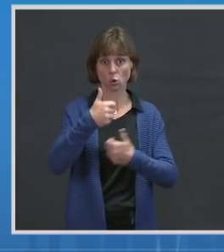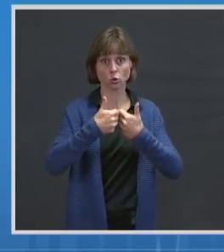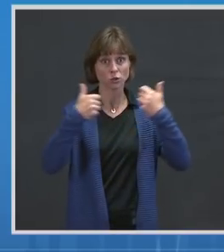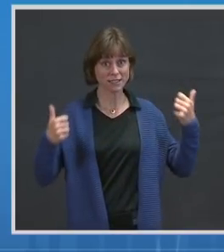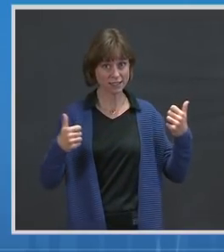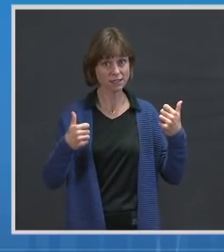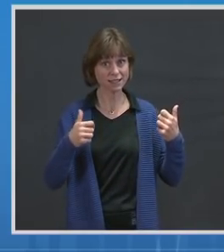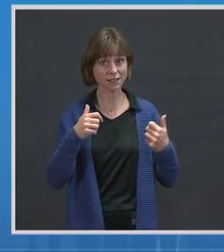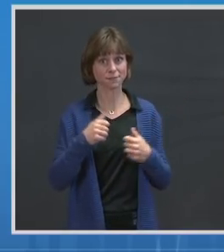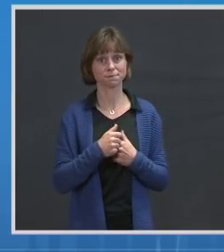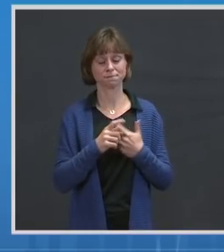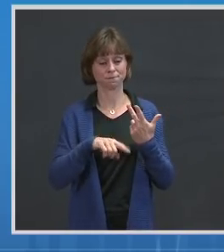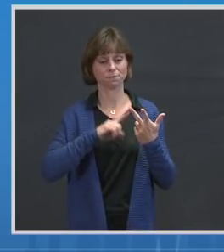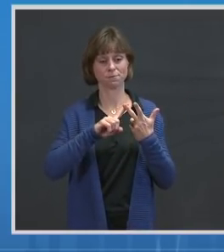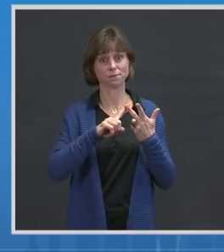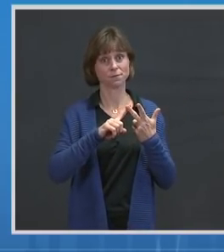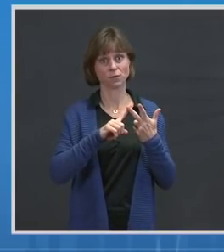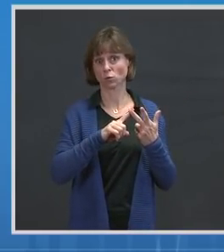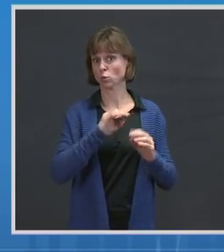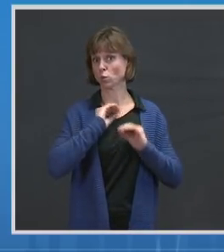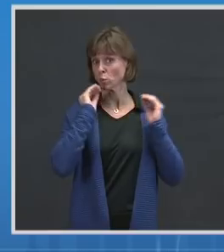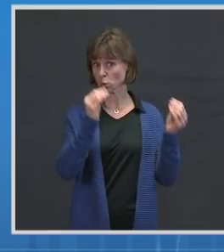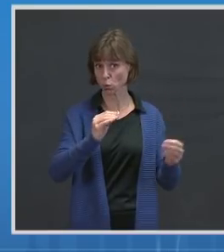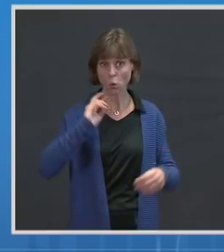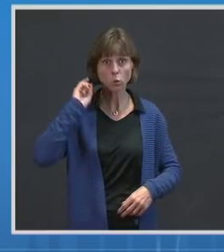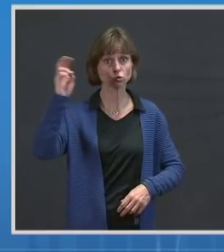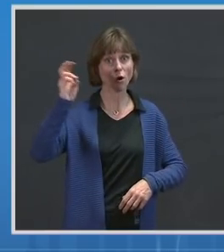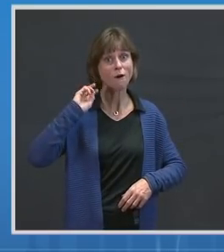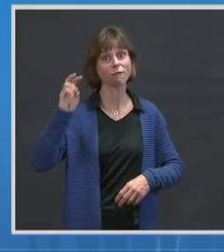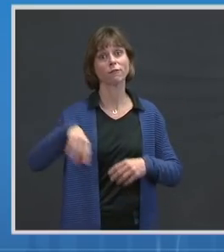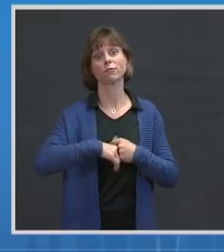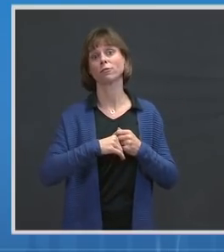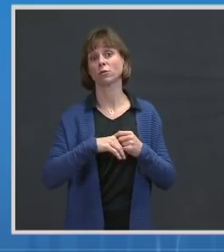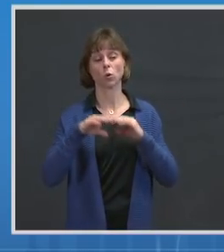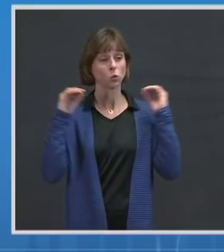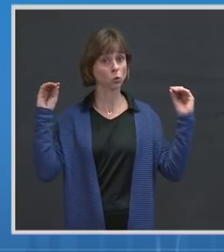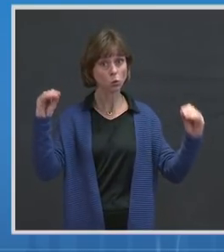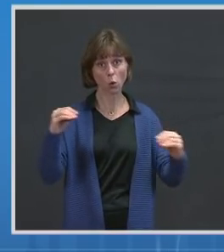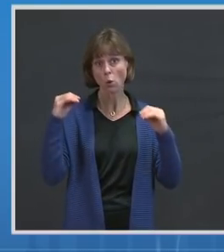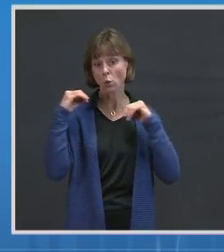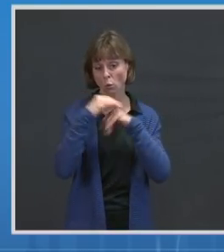avoiding travel, crowds, and poorly ventilated spaces; washing your hands often;